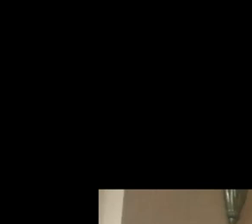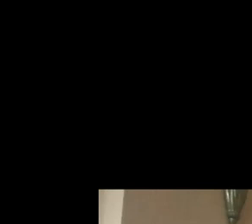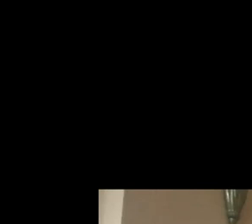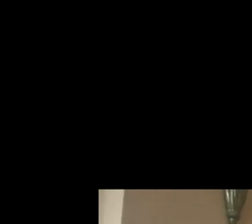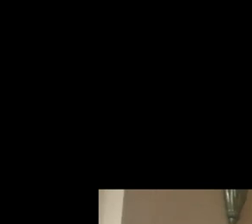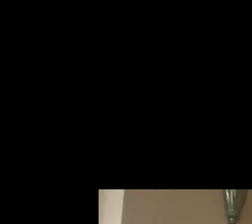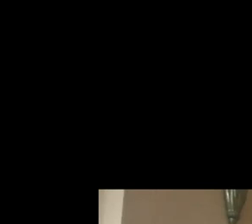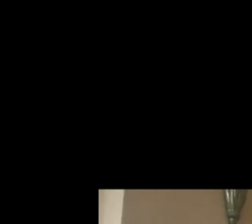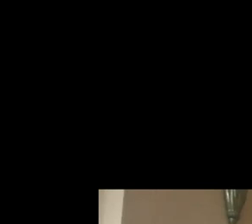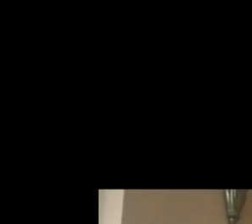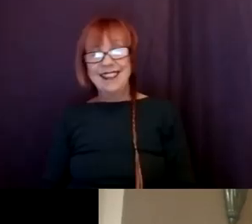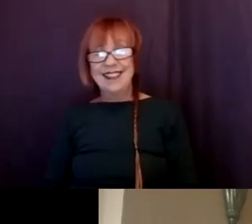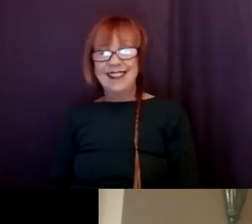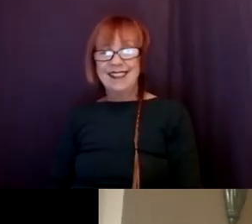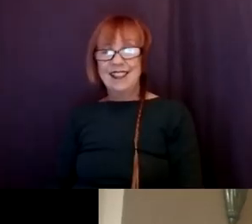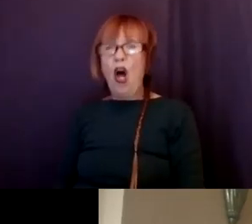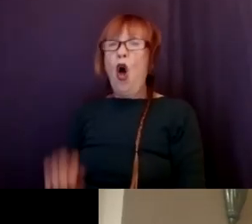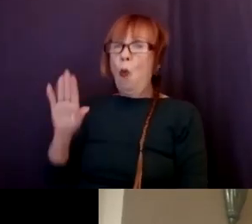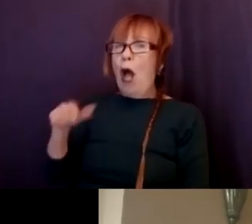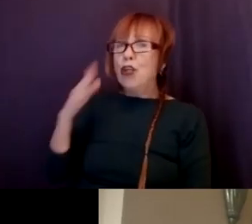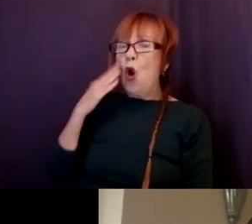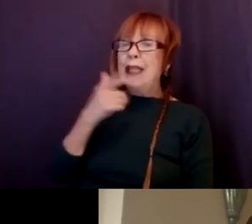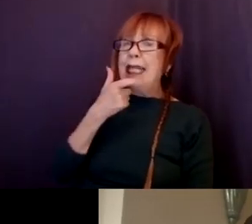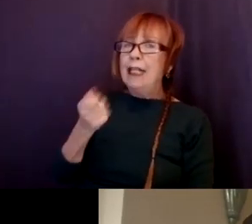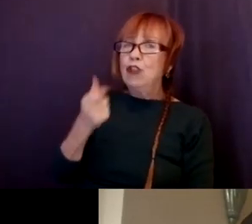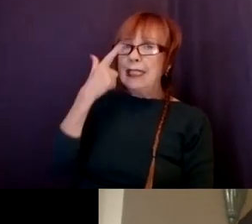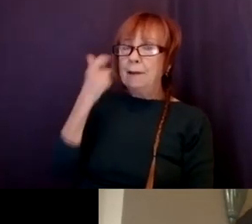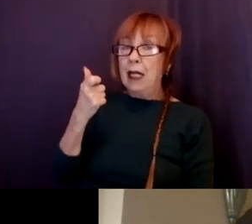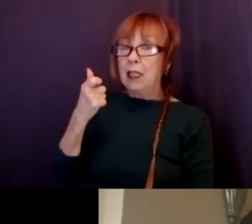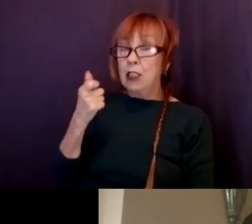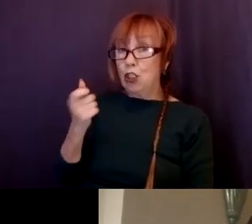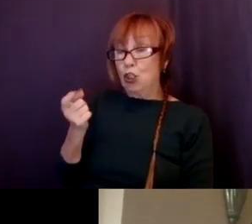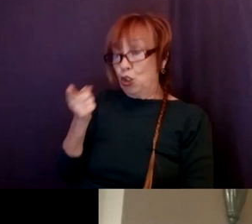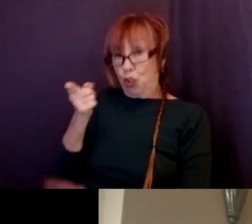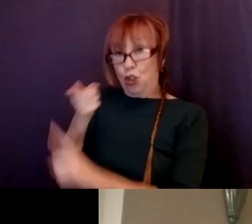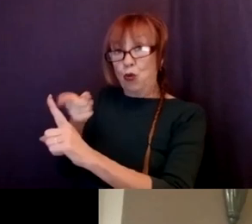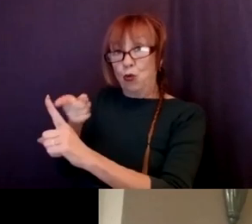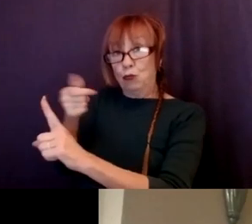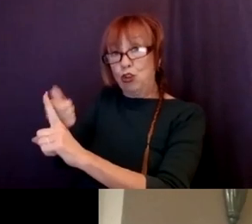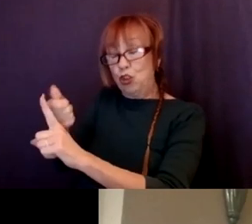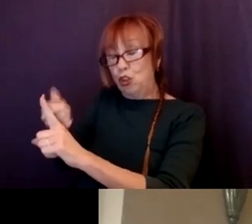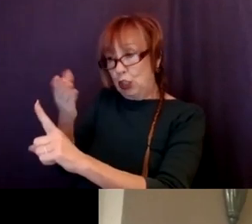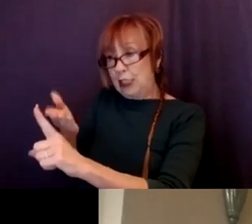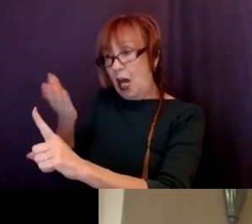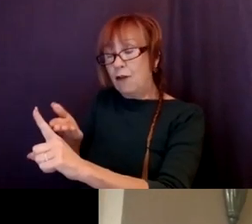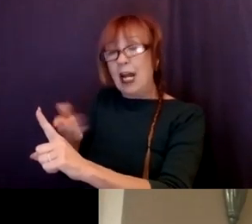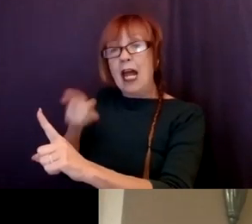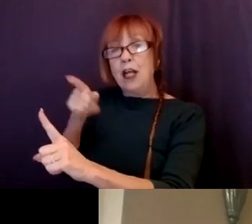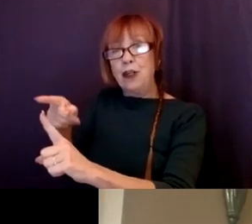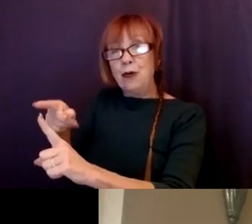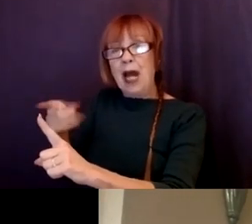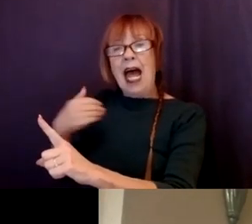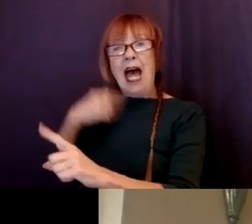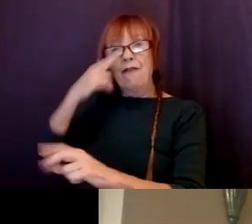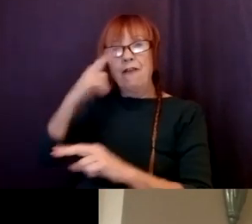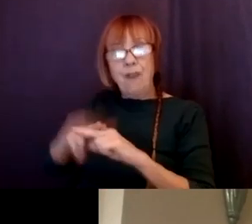DAVID - Well the interesting thing about you too is you have fun with it, you go with it, but you